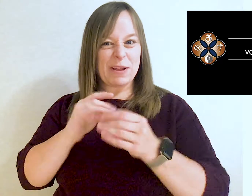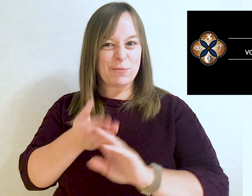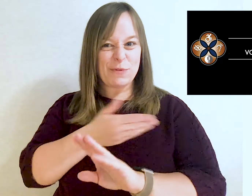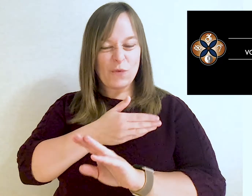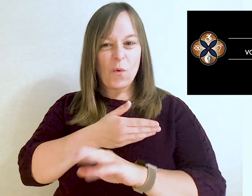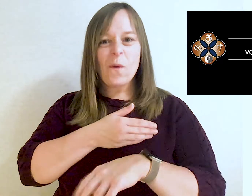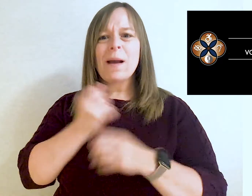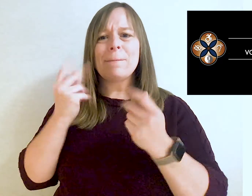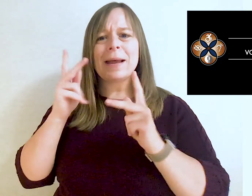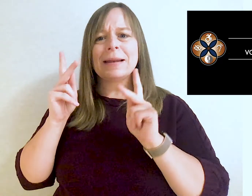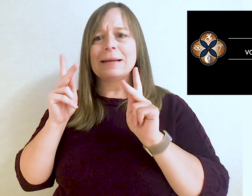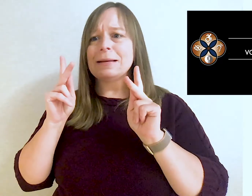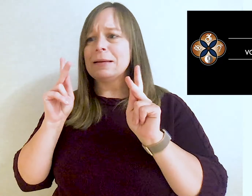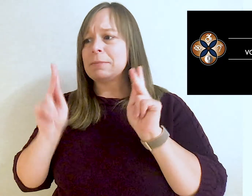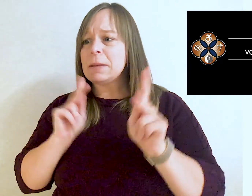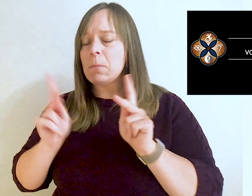A lot of times,